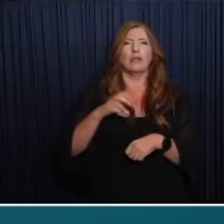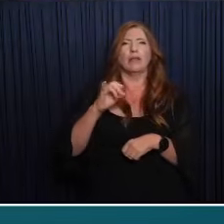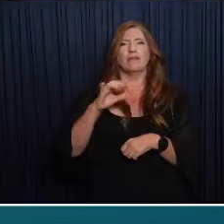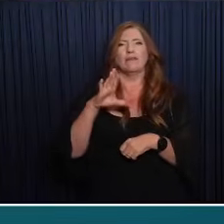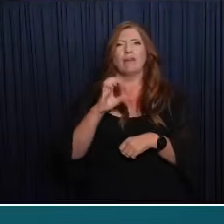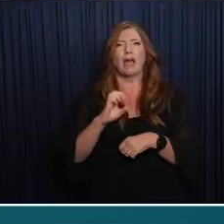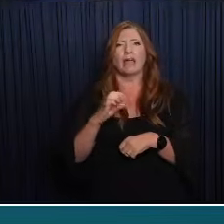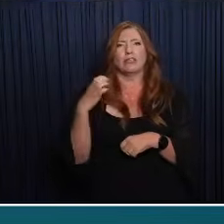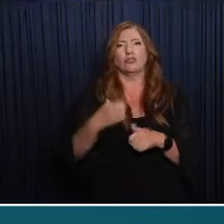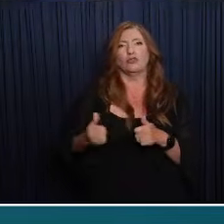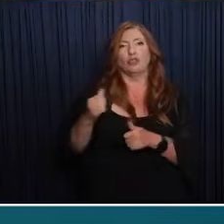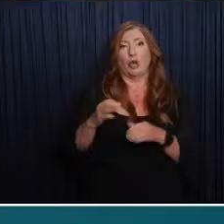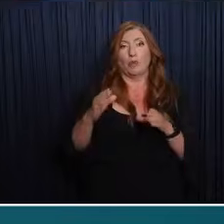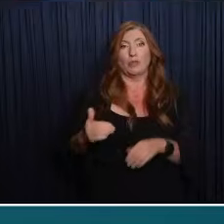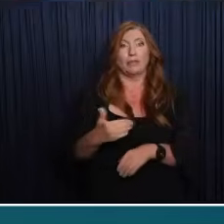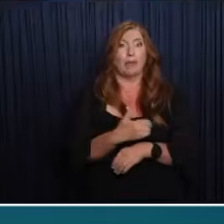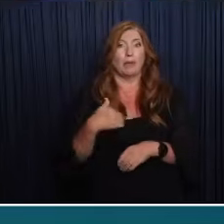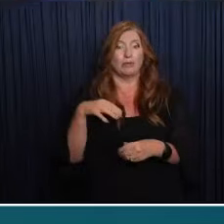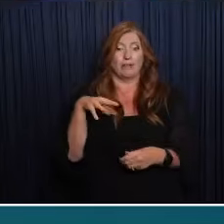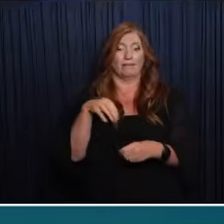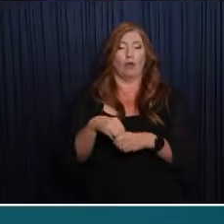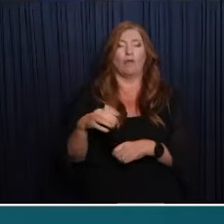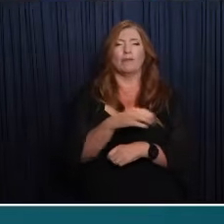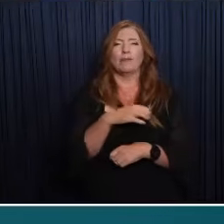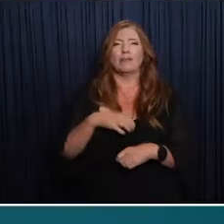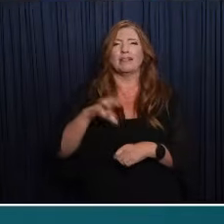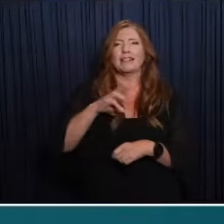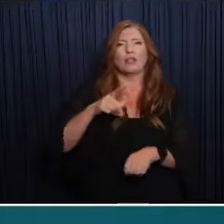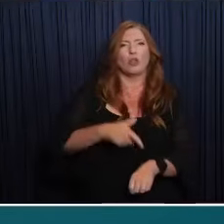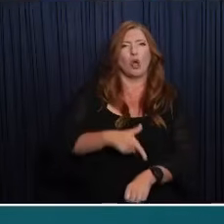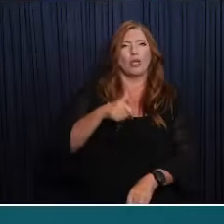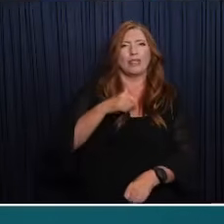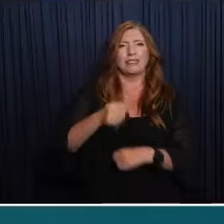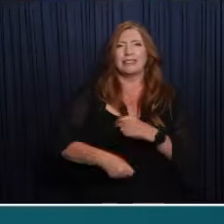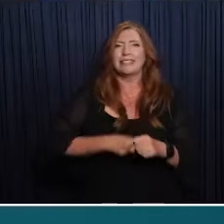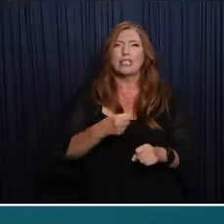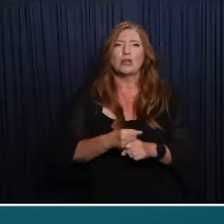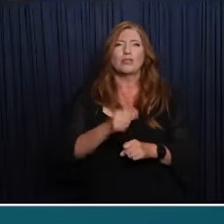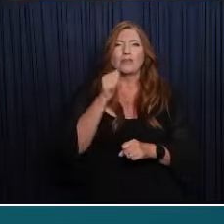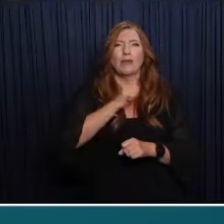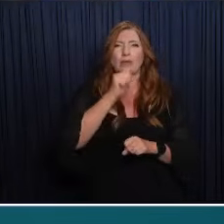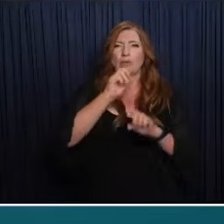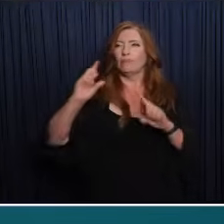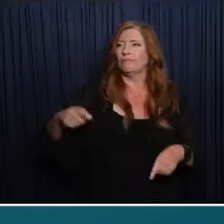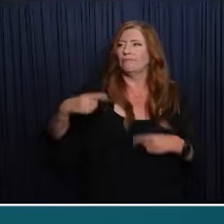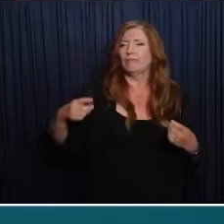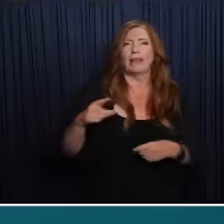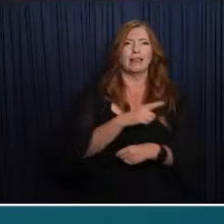RESULTS. I HAVE SERVED ON COMMITTEES, CHAIRMAN OF COMMITTEES, VICE